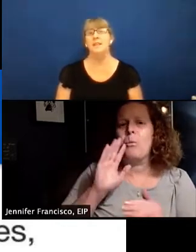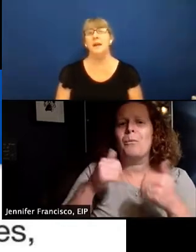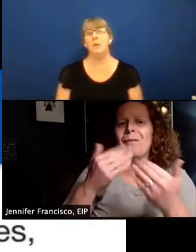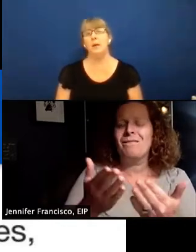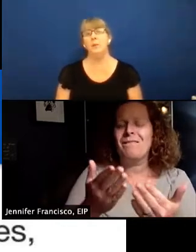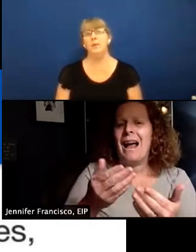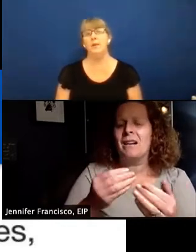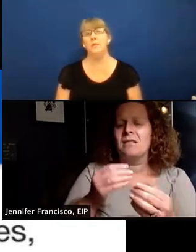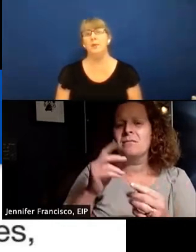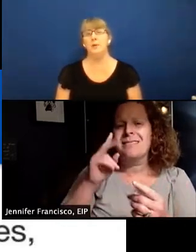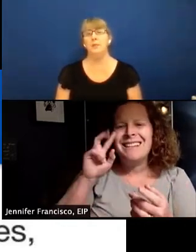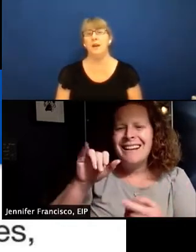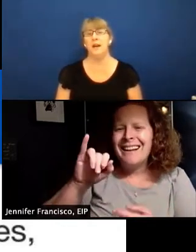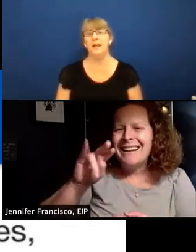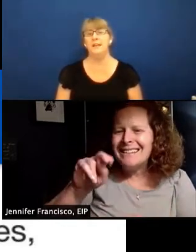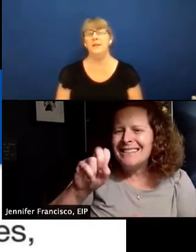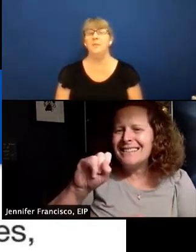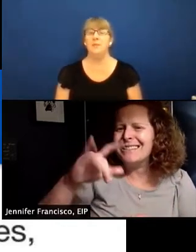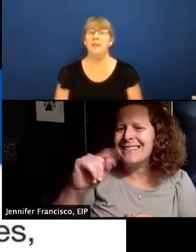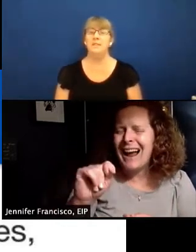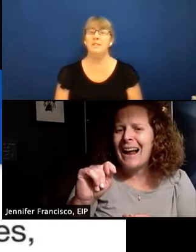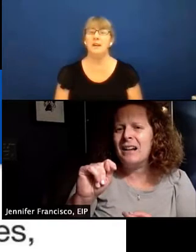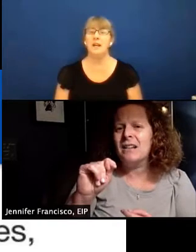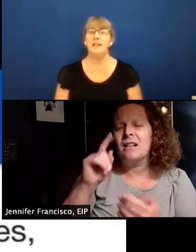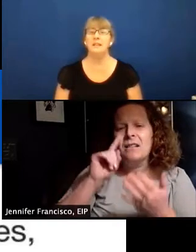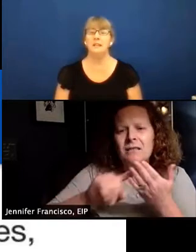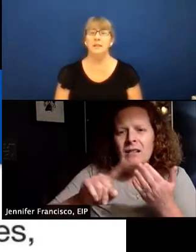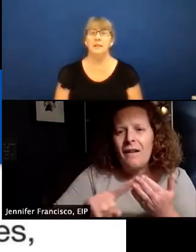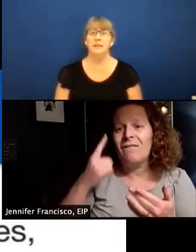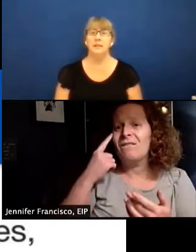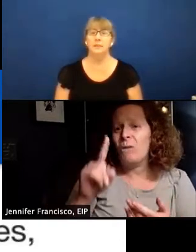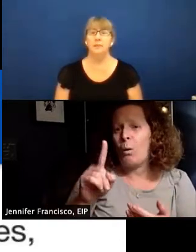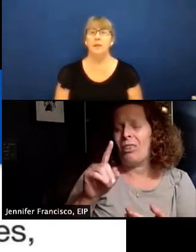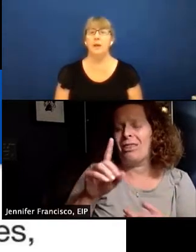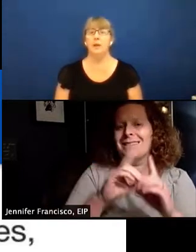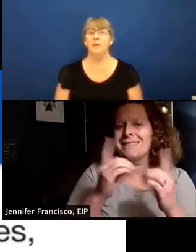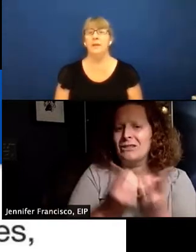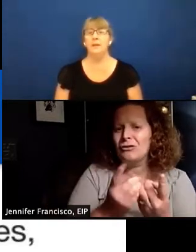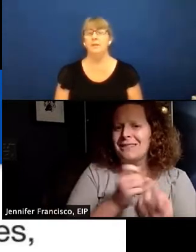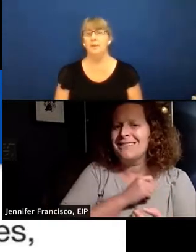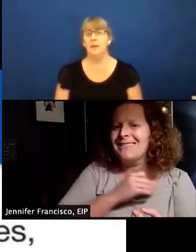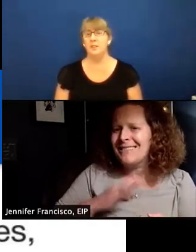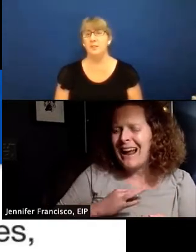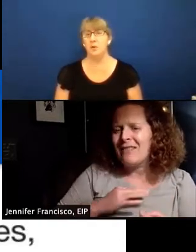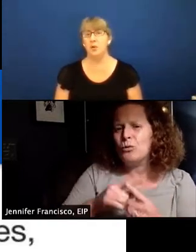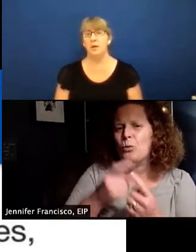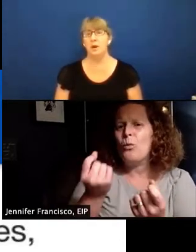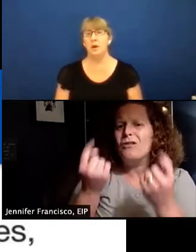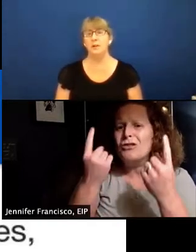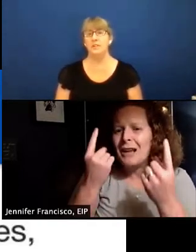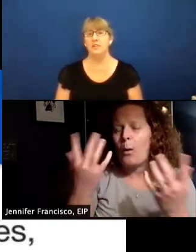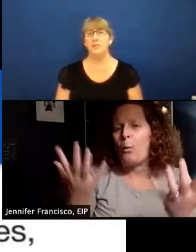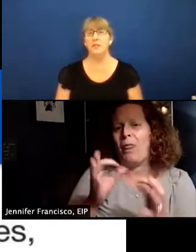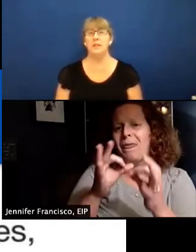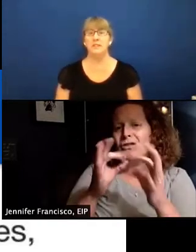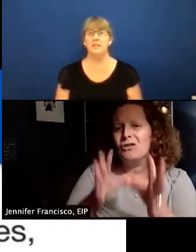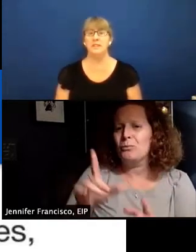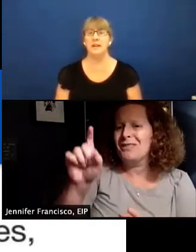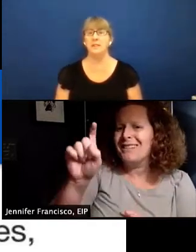that will help them to provide insight and information for our district and the staff